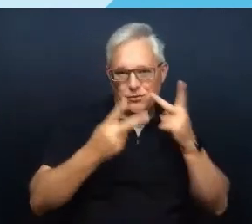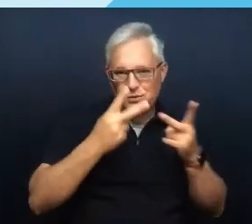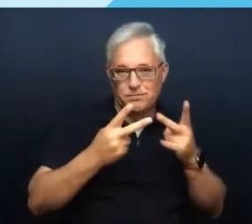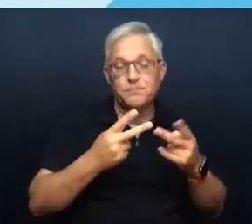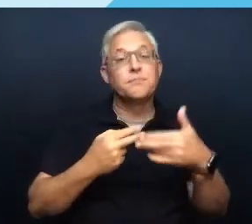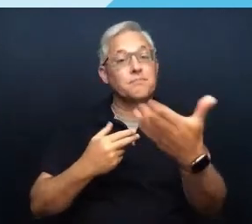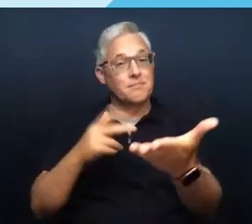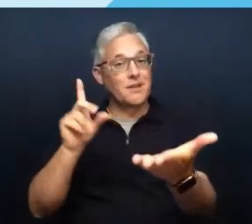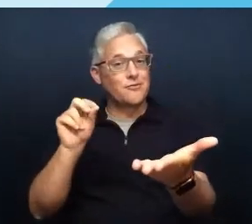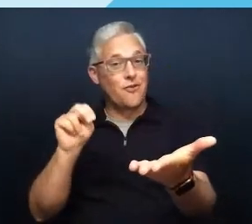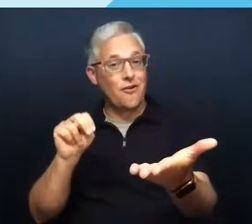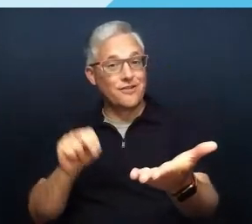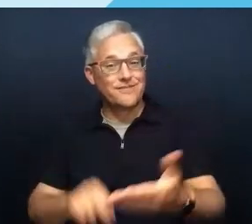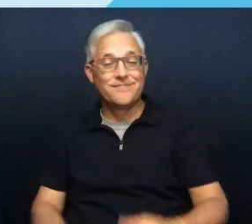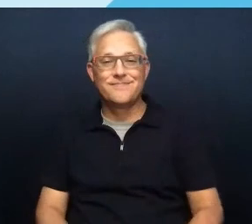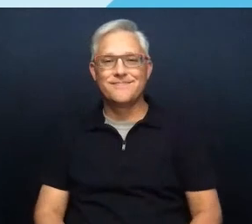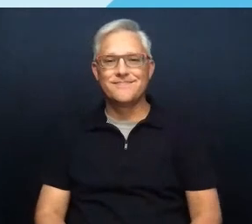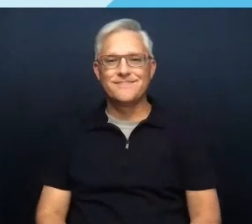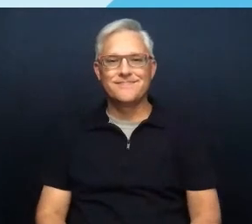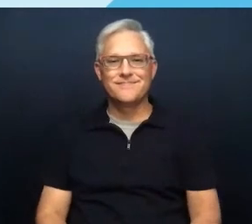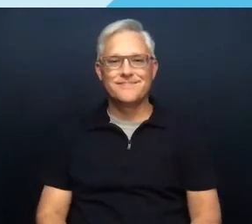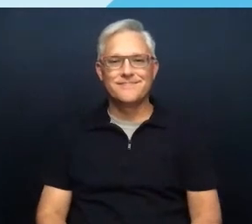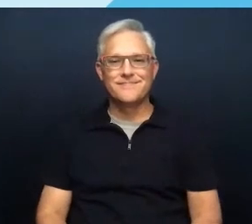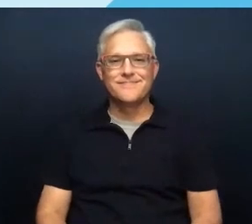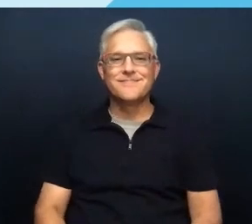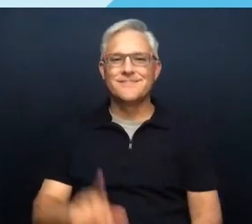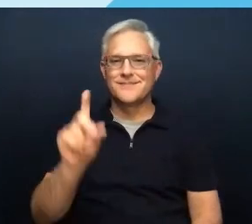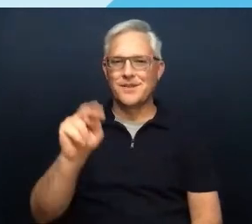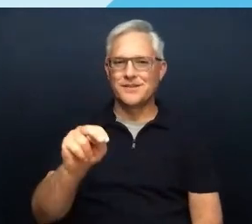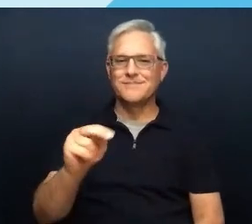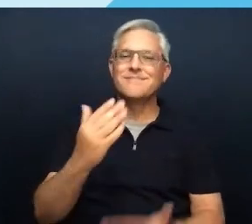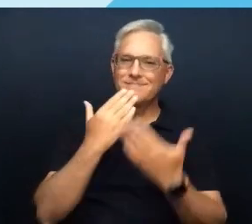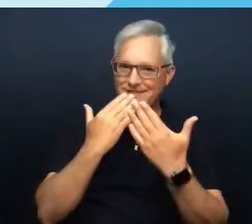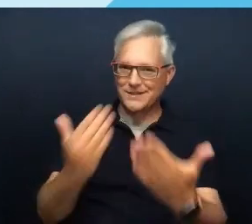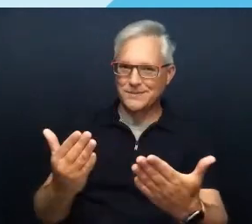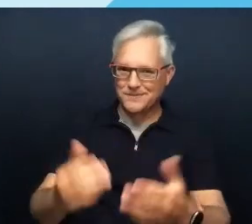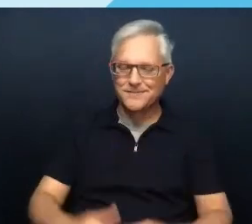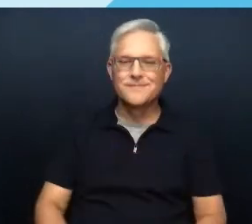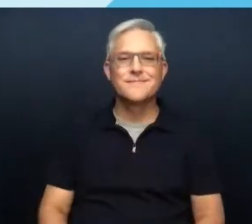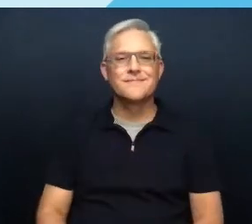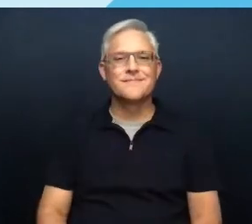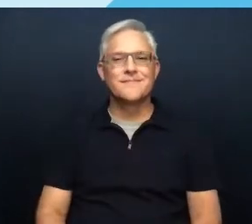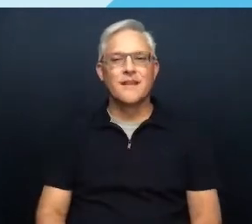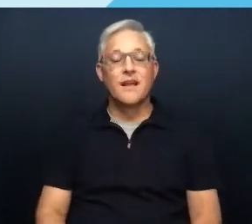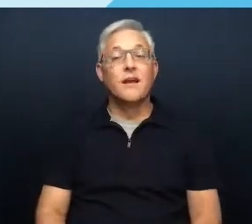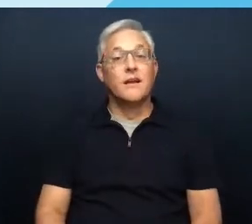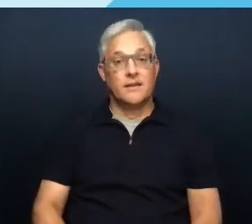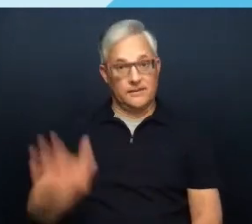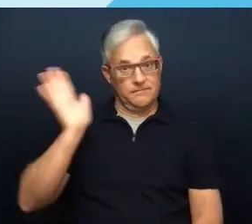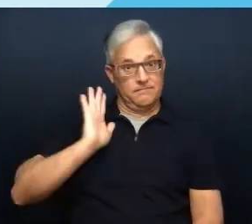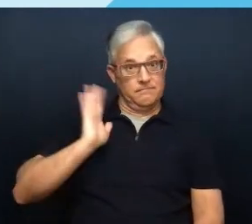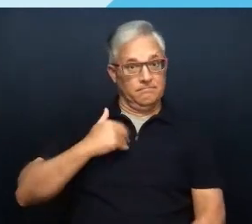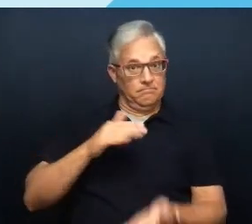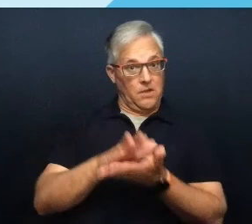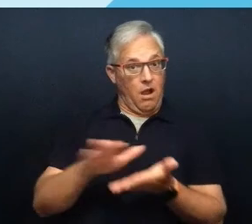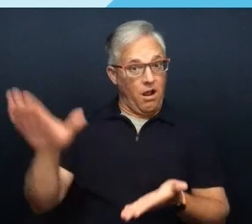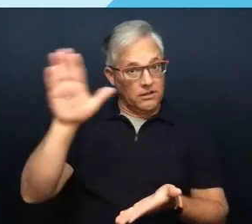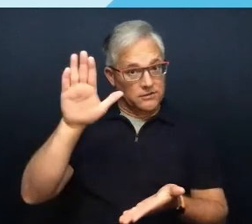Thank you Tim. And like Tim, back when I was actually in college, I was fortunate to have volunteers for notetaking during